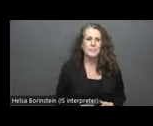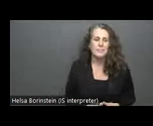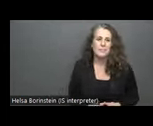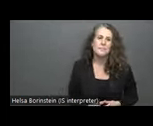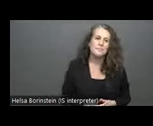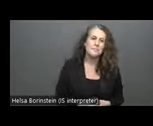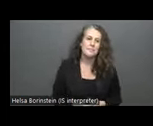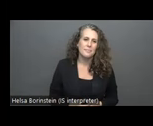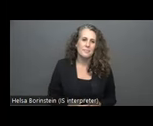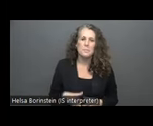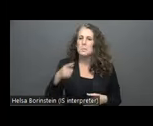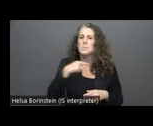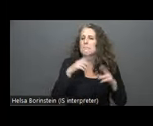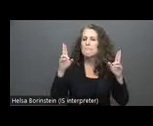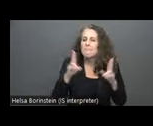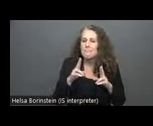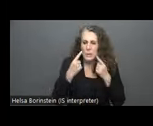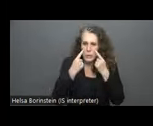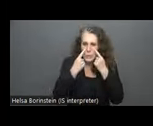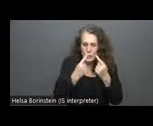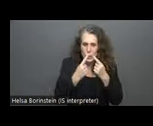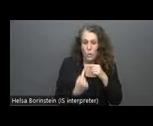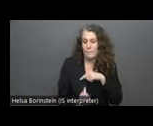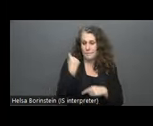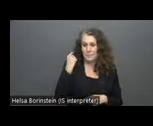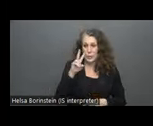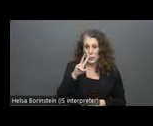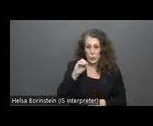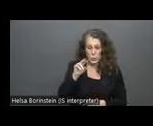14:52:38 Hello, say use. 14:52:42 This was division was on for a long measure 14:53:02 ww entrepreneur went to that final